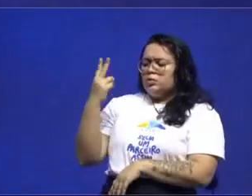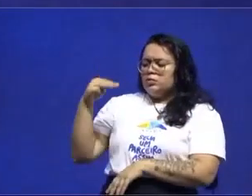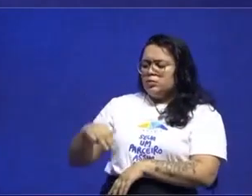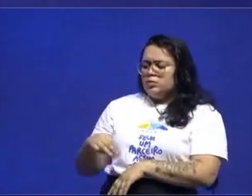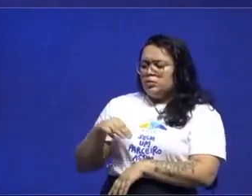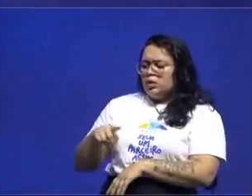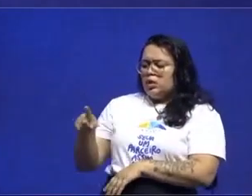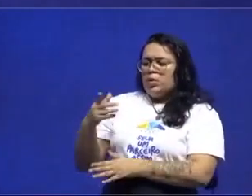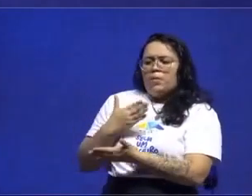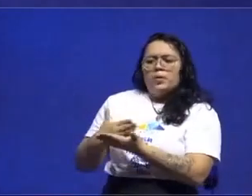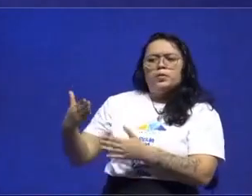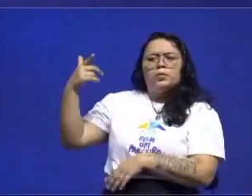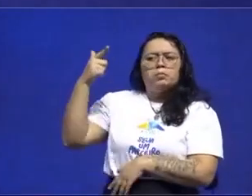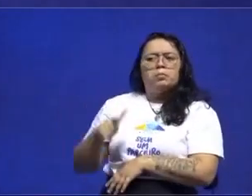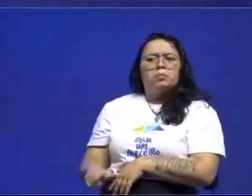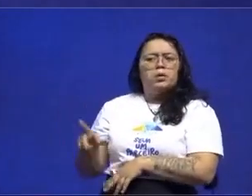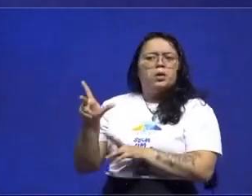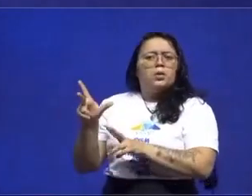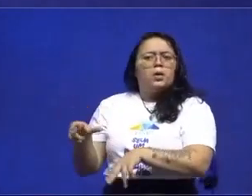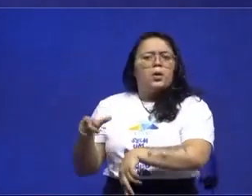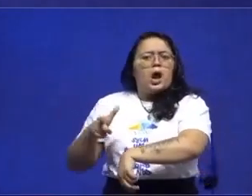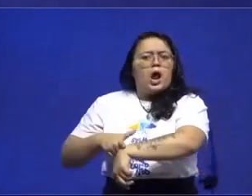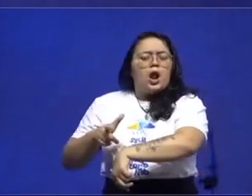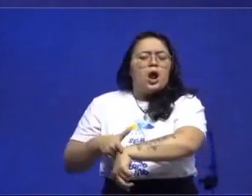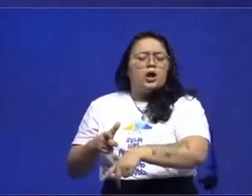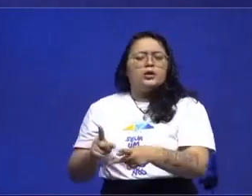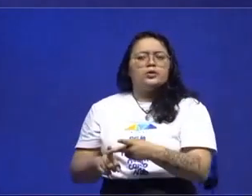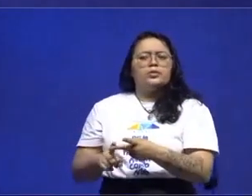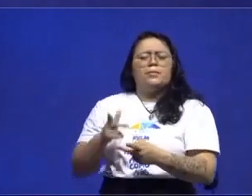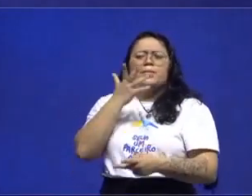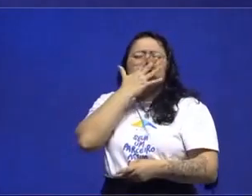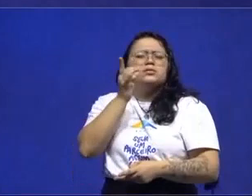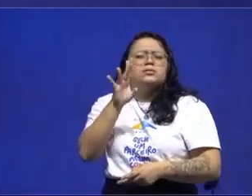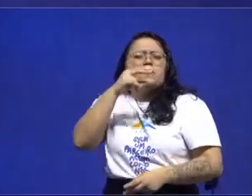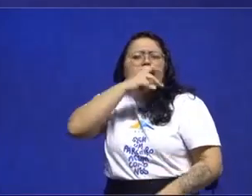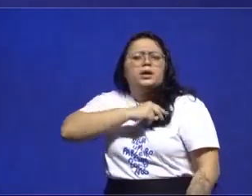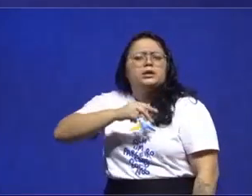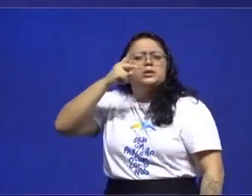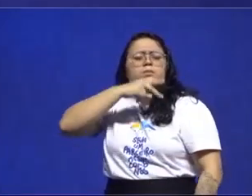same movement in the mother's watch tapping her little finger just did that she leaned over to my